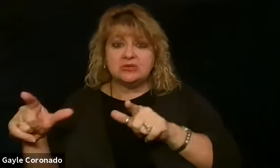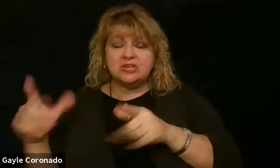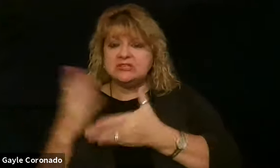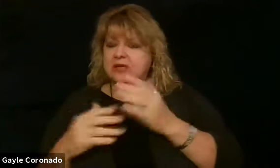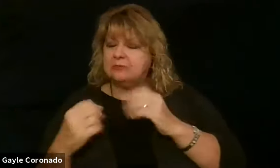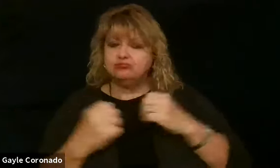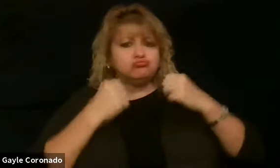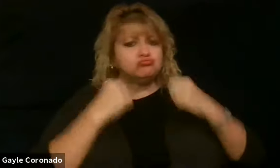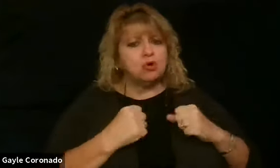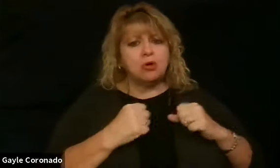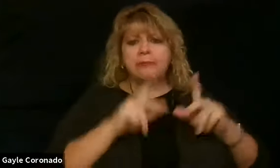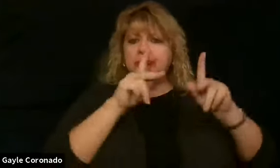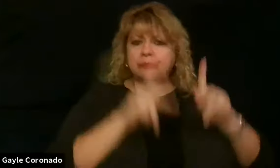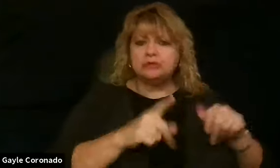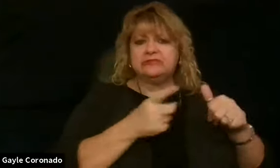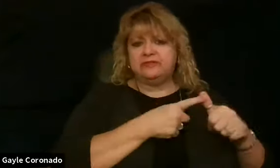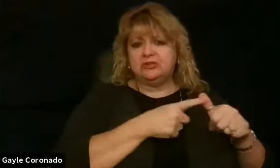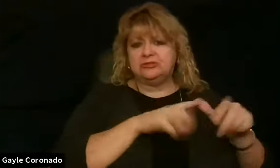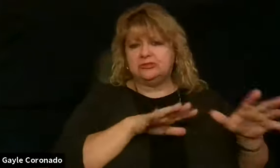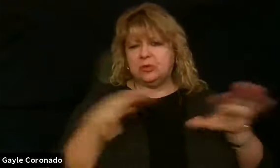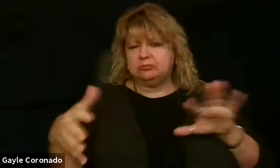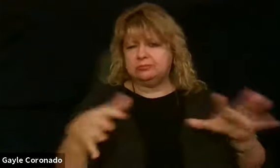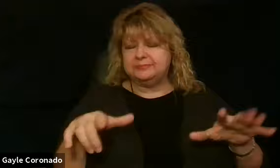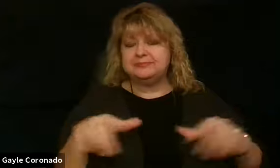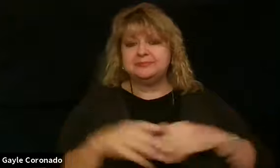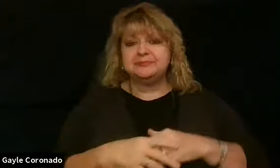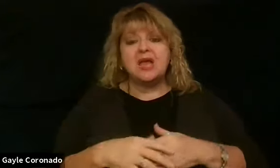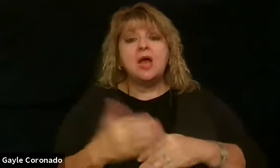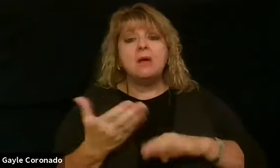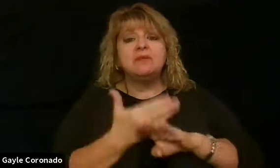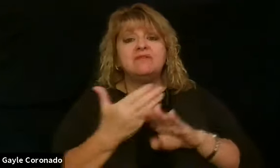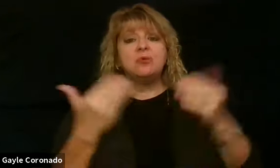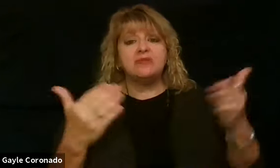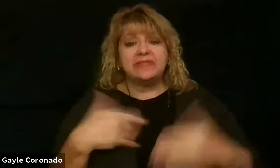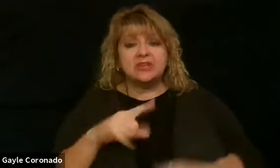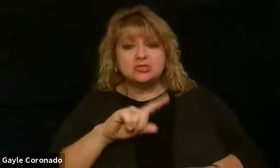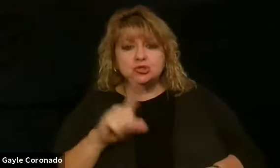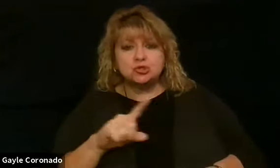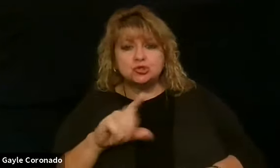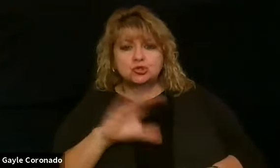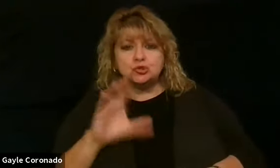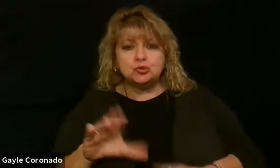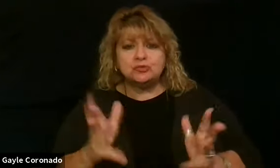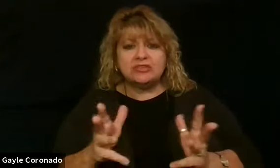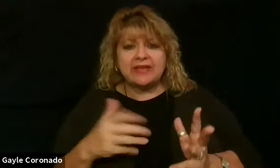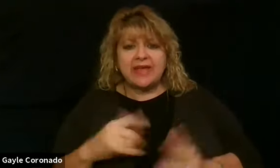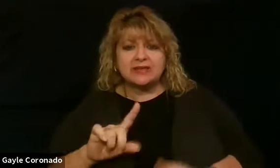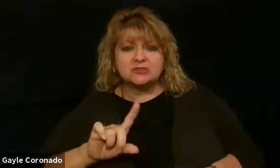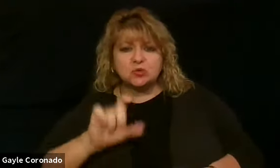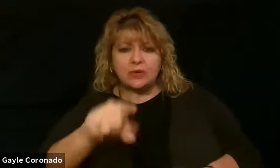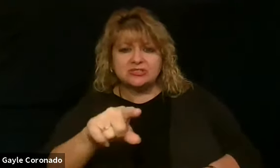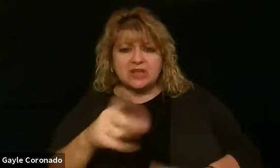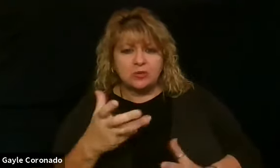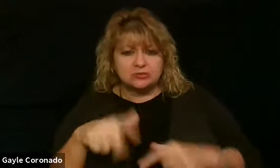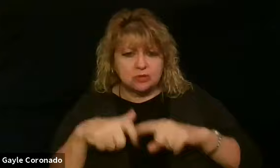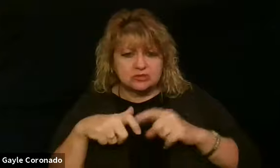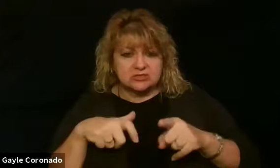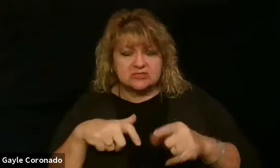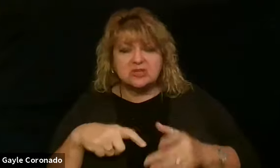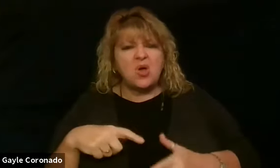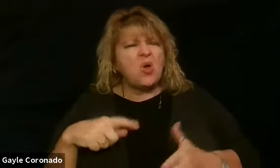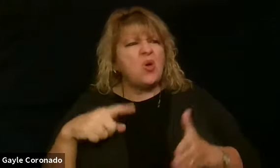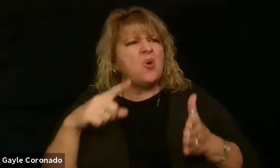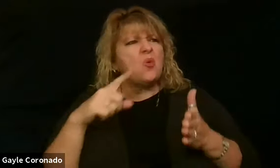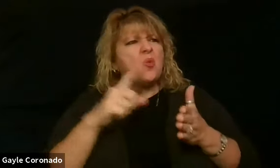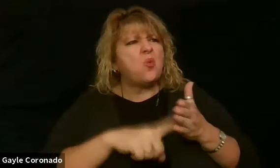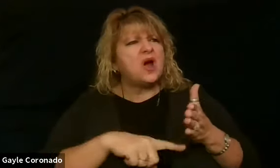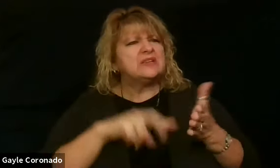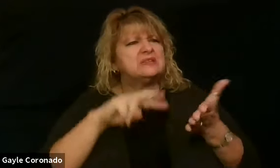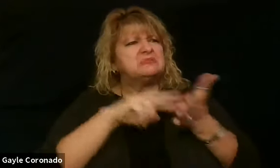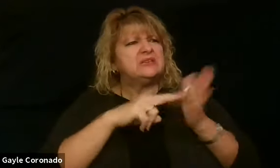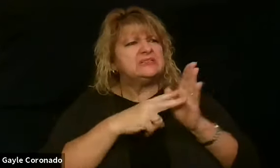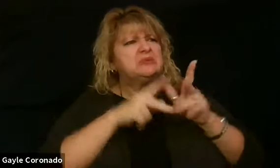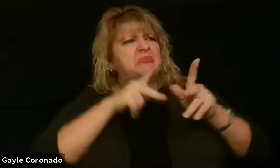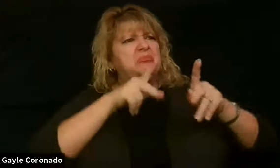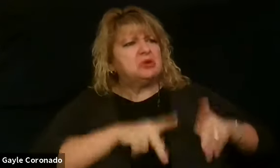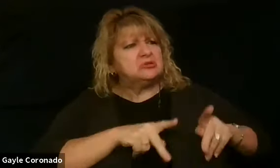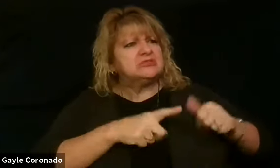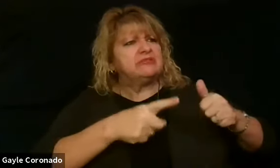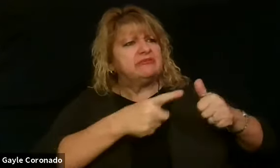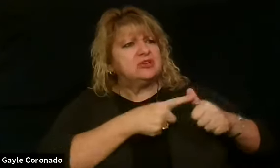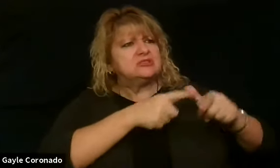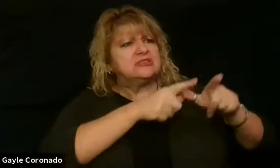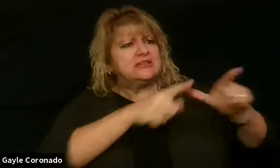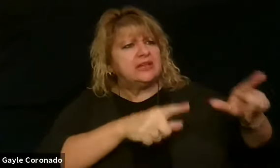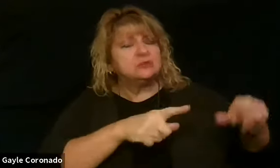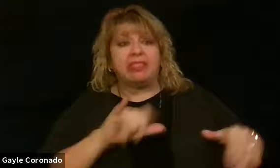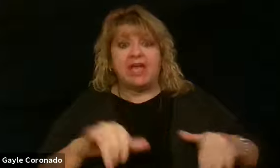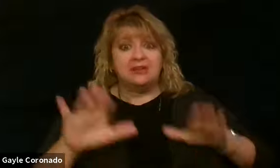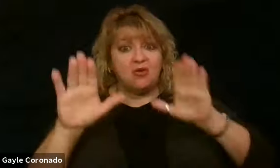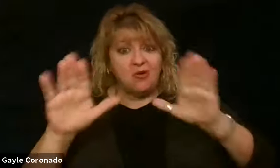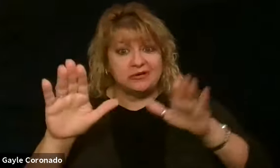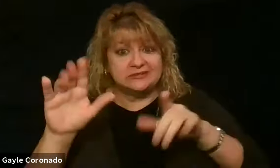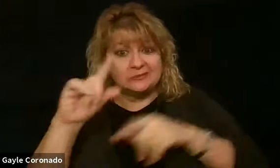person first before we move on, there is a question in the zoom chat, but I would like to pause and address real quick. Someone asked, What is person Person person first language and I think that's an amazing question, Does any of our panelists want to